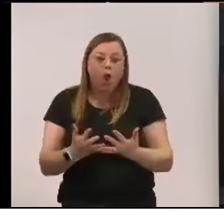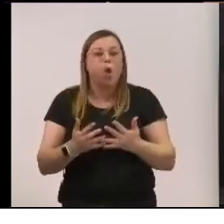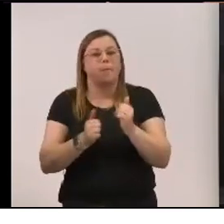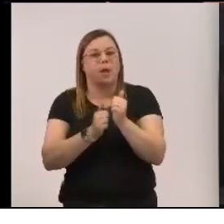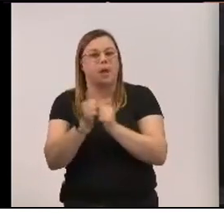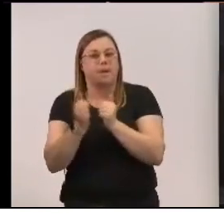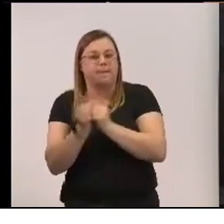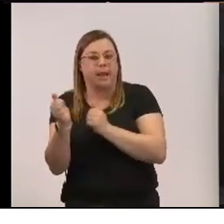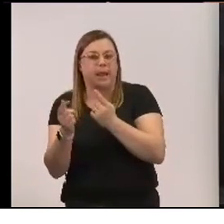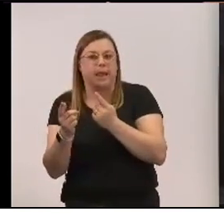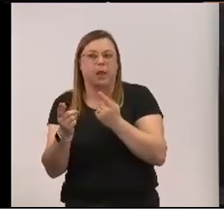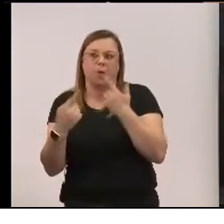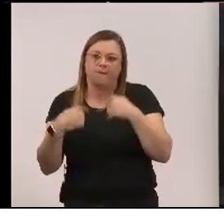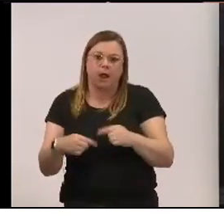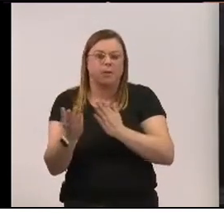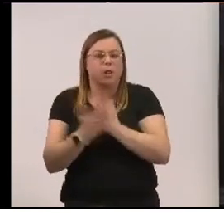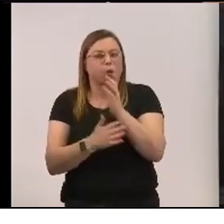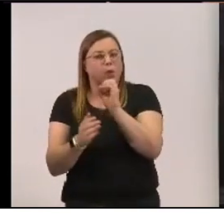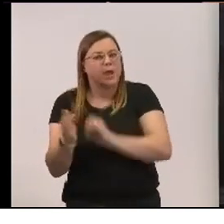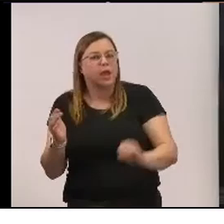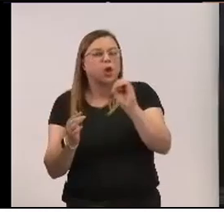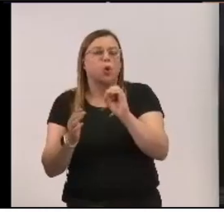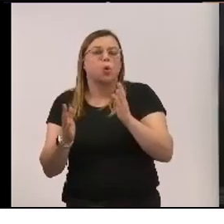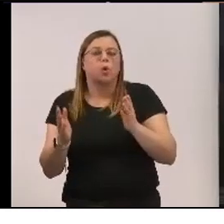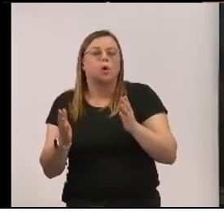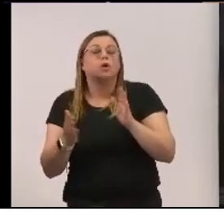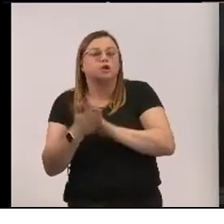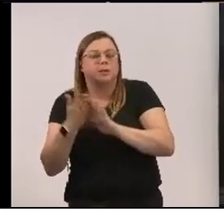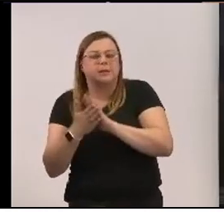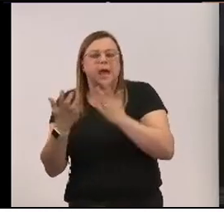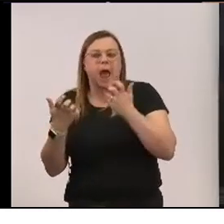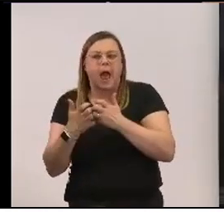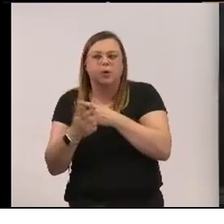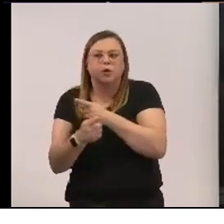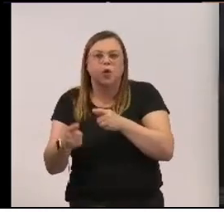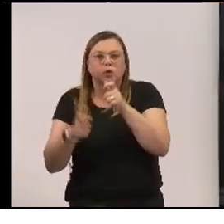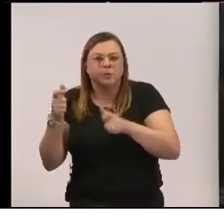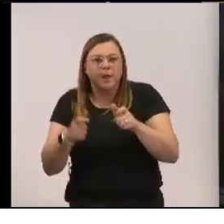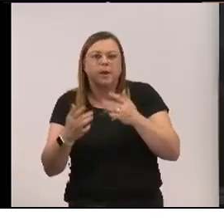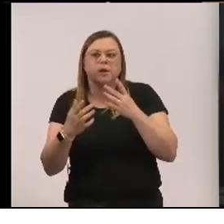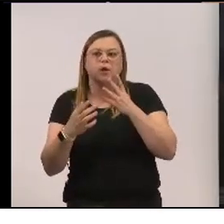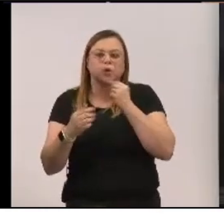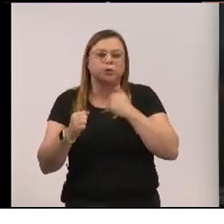countries in the EU. How do those sites look for our users? What is that experience like? And so